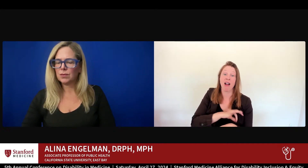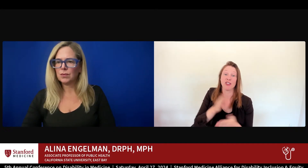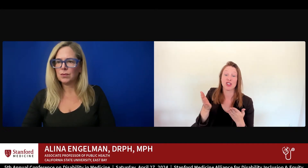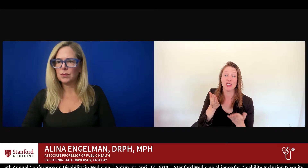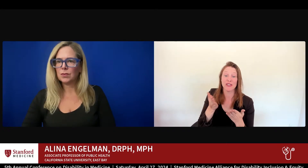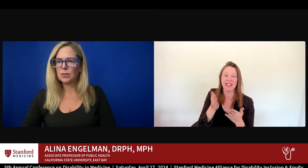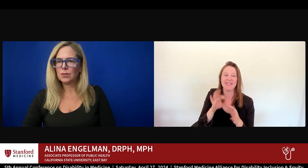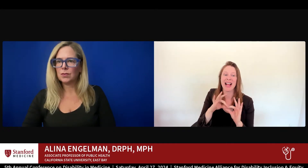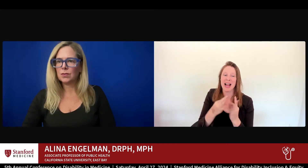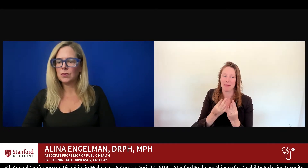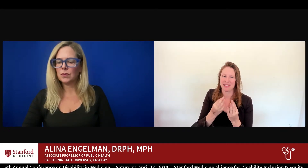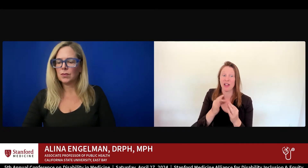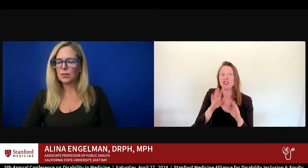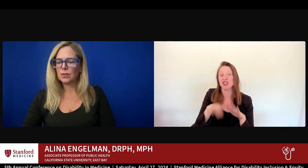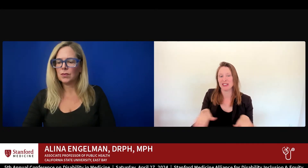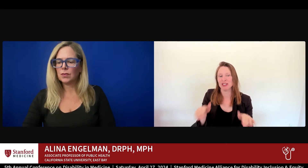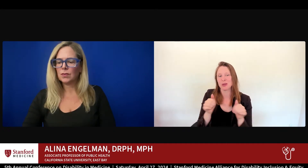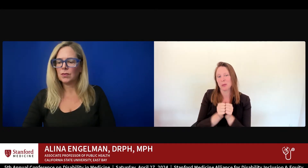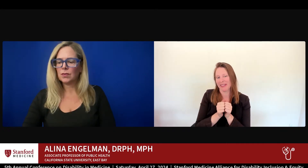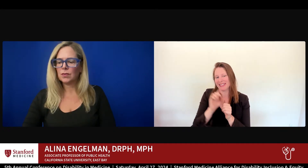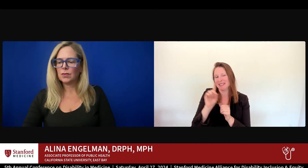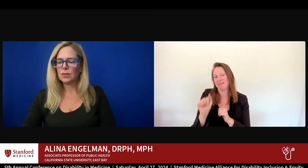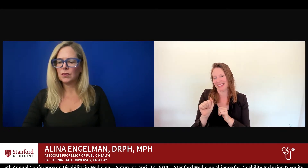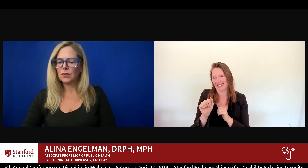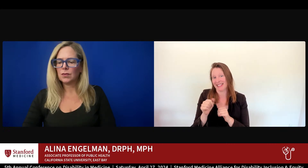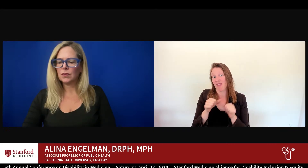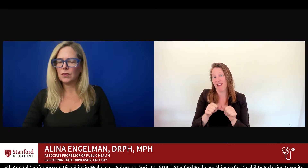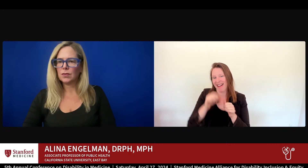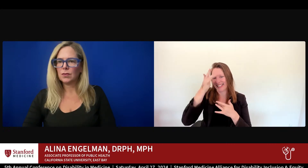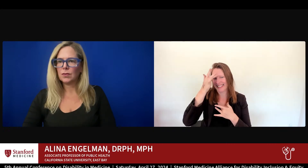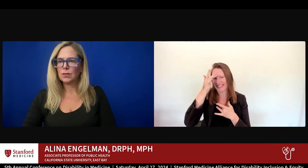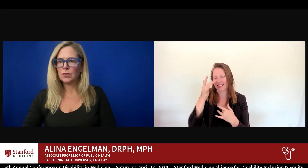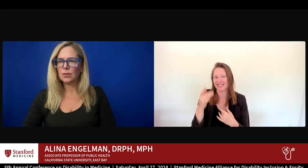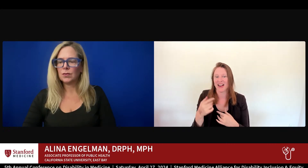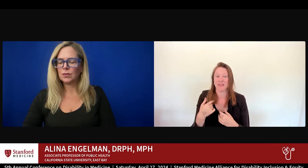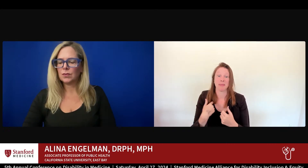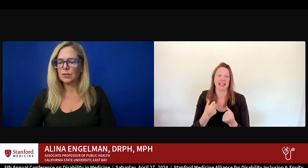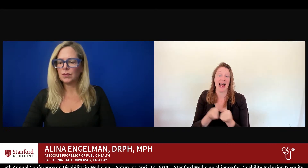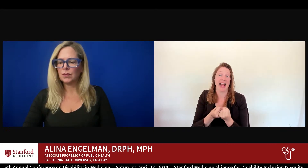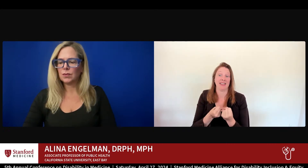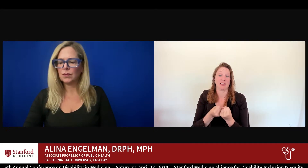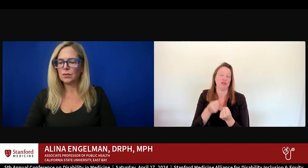working for non-profit services families of children with disabilities and chronic